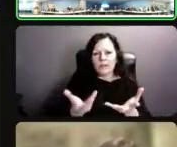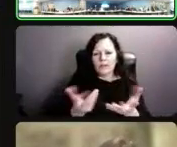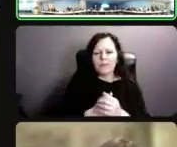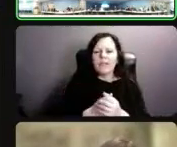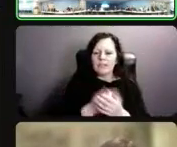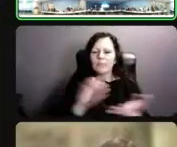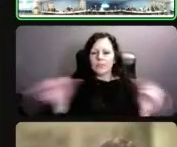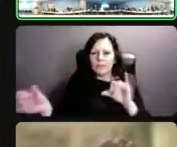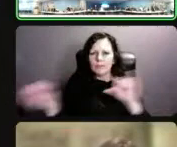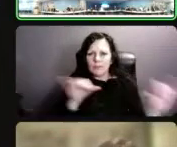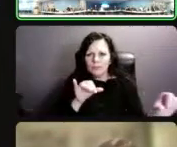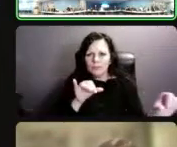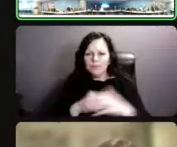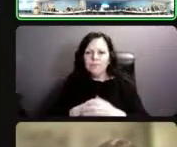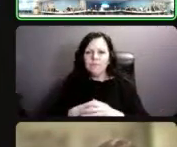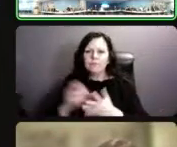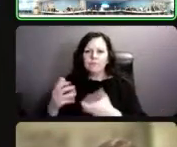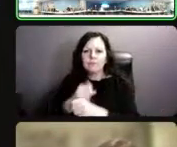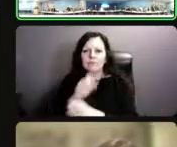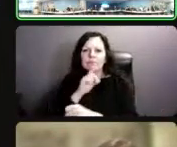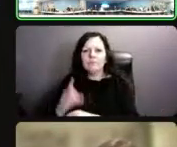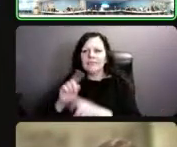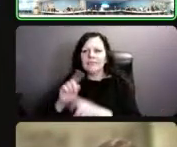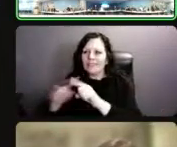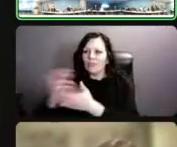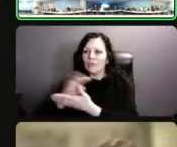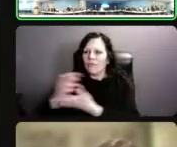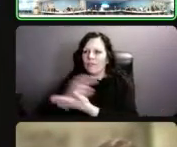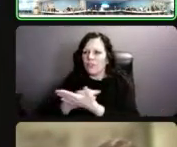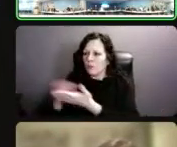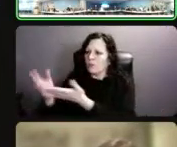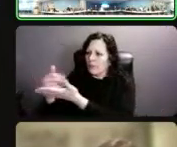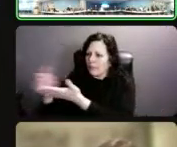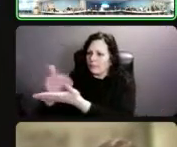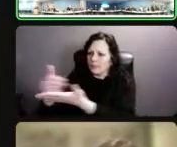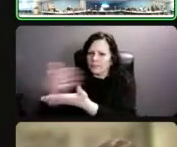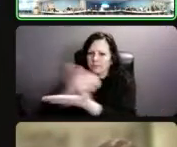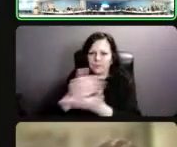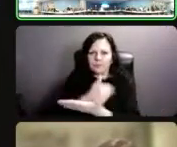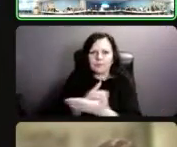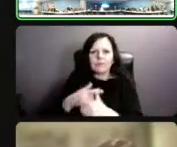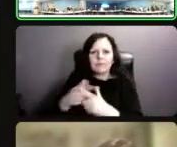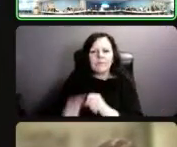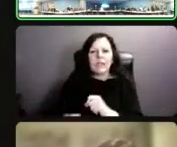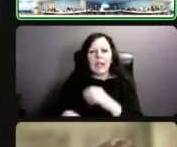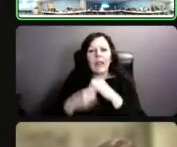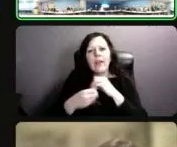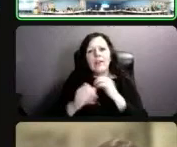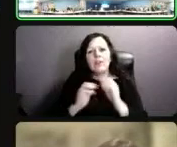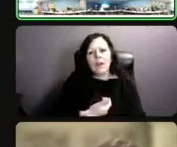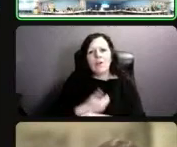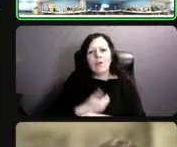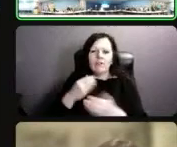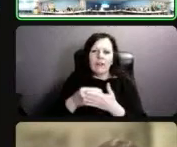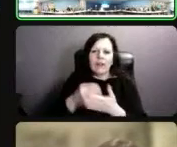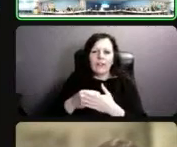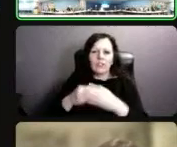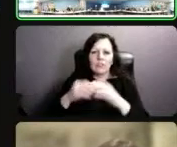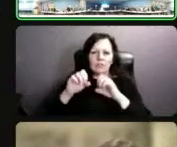ABOUT KIND OF YOUR OWN RETIREMENT, RIGHT? YOUR OWN PERSONAL FINANCES. WE WANT TO MAKE SURE THAT CITY